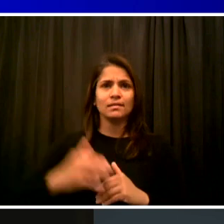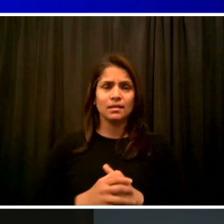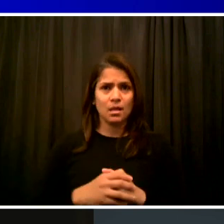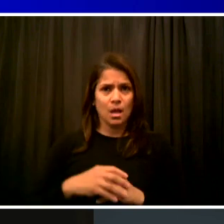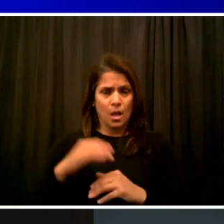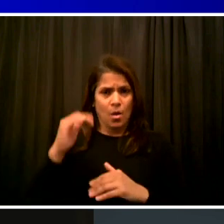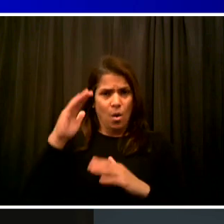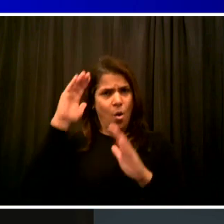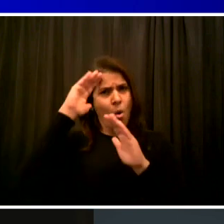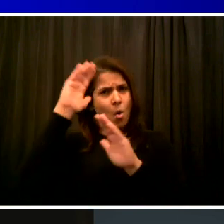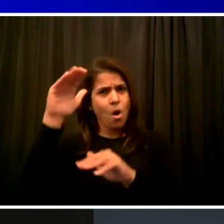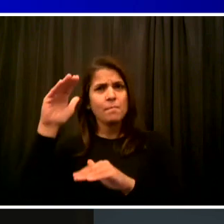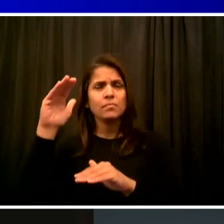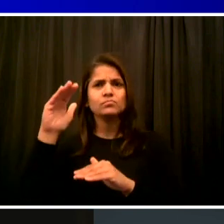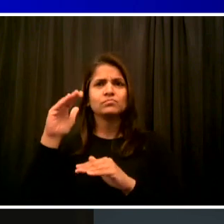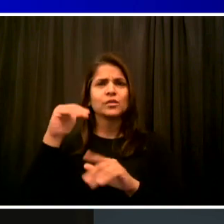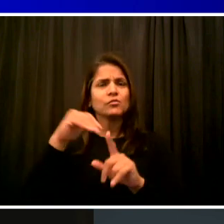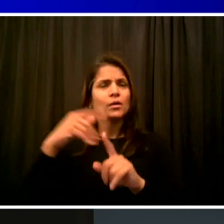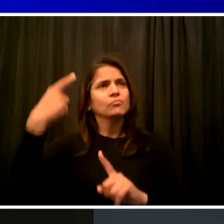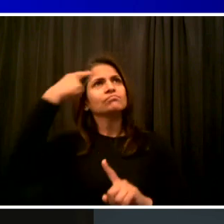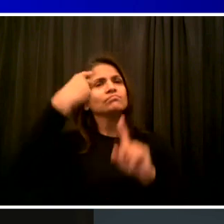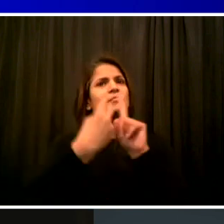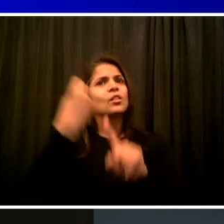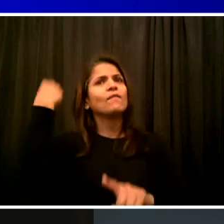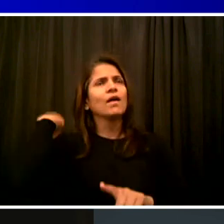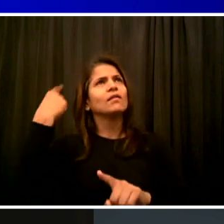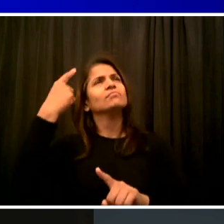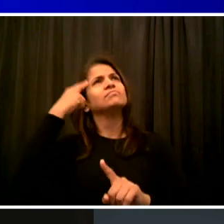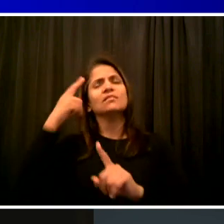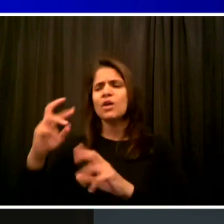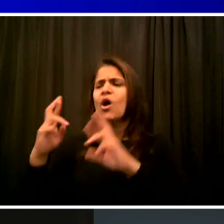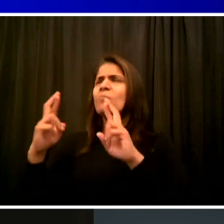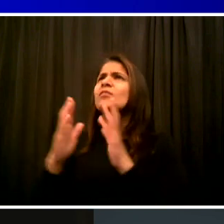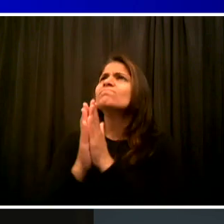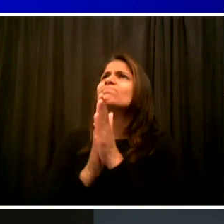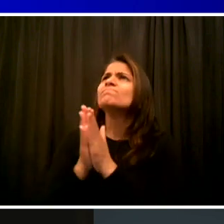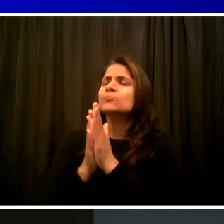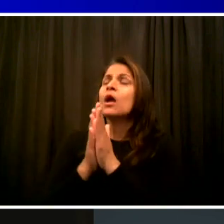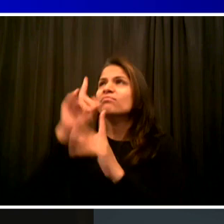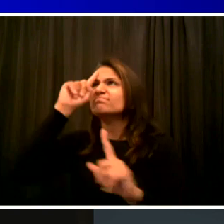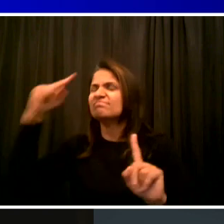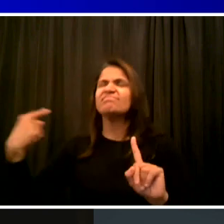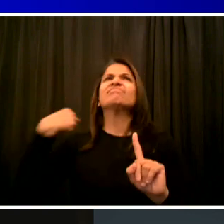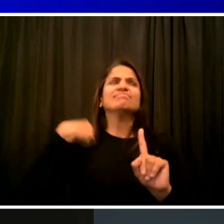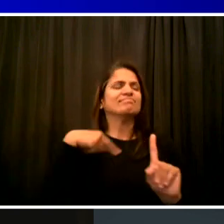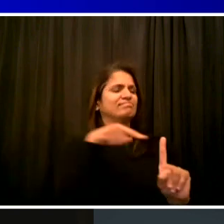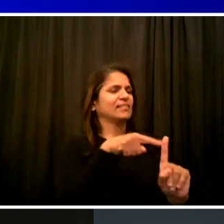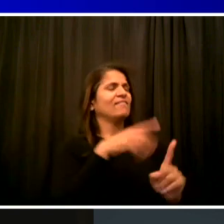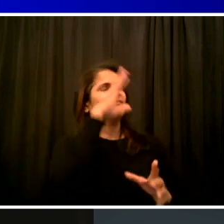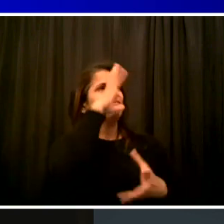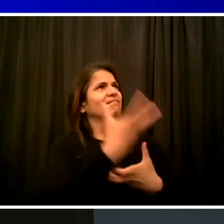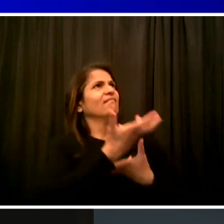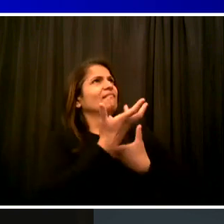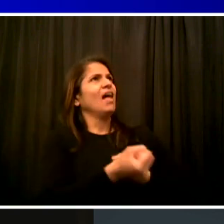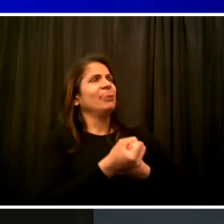AUTBO HOE,P YOU THINK ABOUT FAITH. YOU THINK ABOUT OUR EXTRAORDINARY FAITH-BASED COMMUNITIES IN